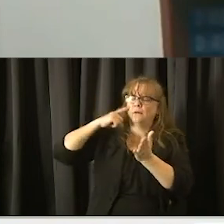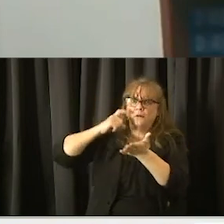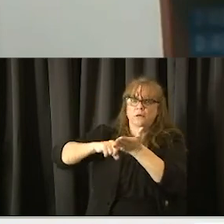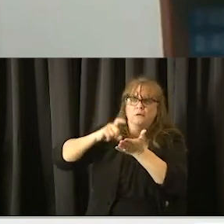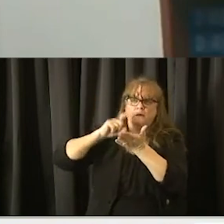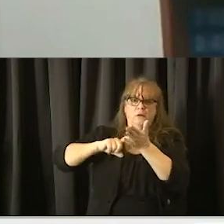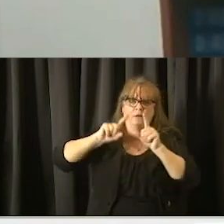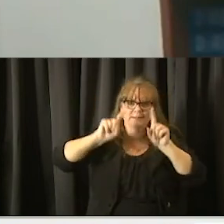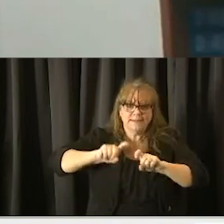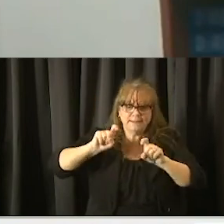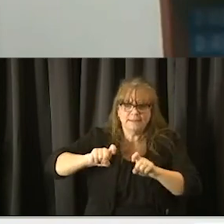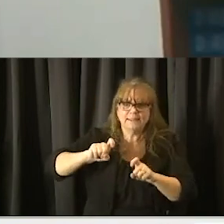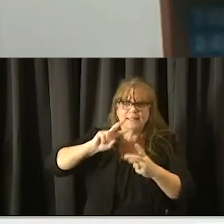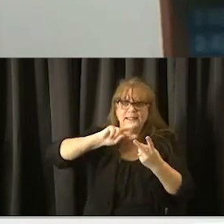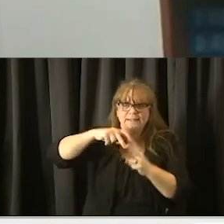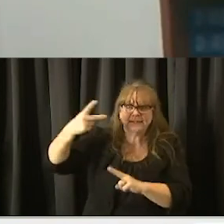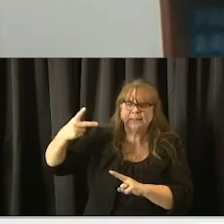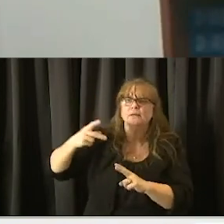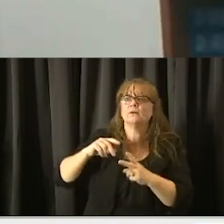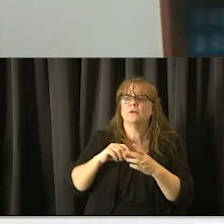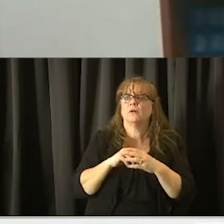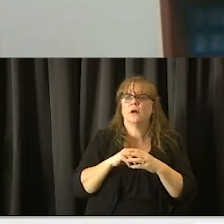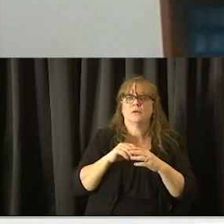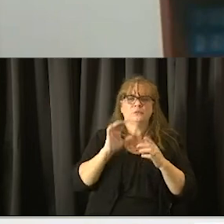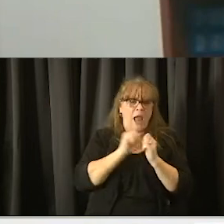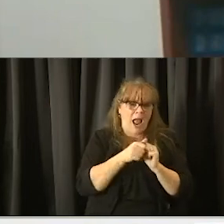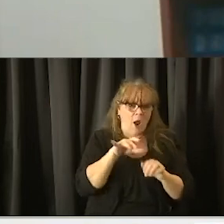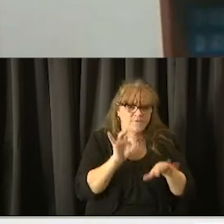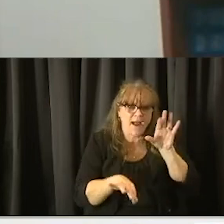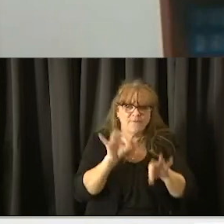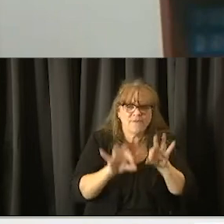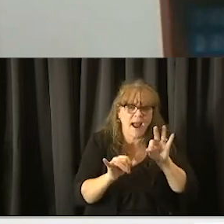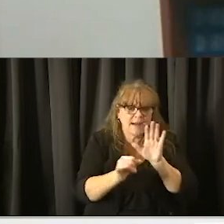advanced molecular detection in setting up our sequencing profiles protocols we use in the